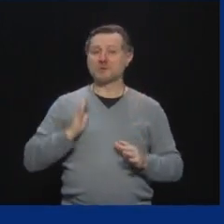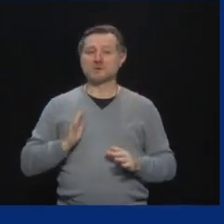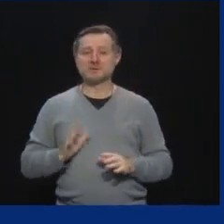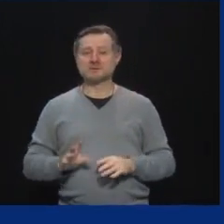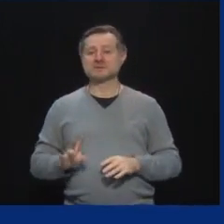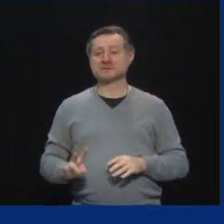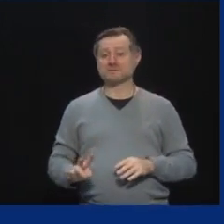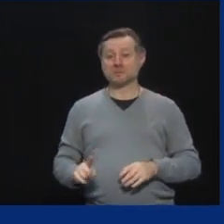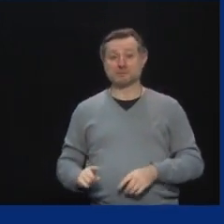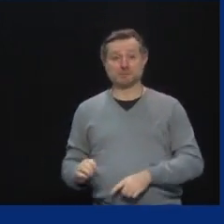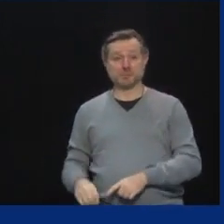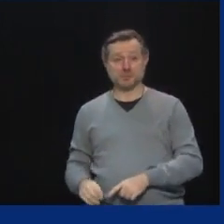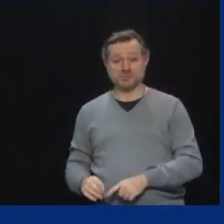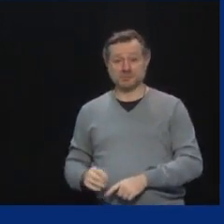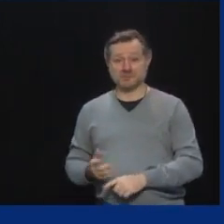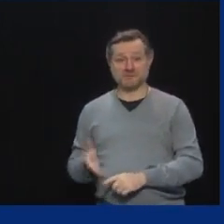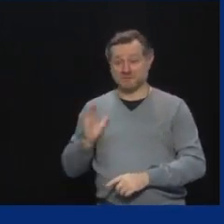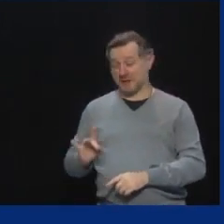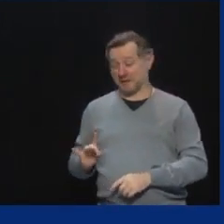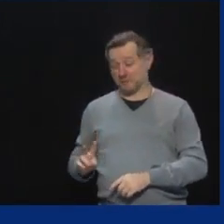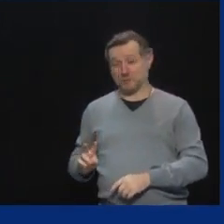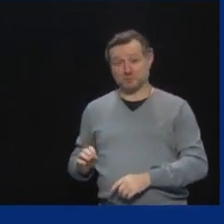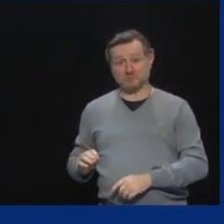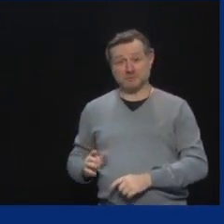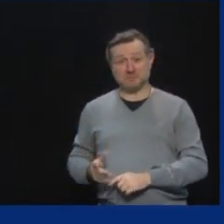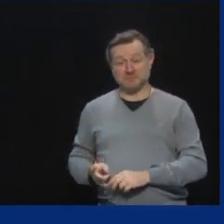office and and let people know that this is not something that I'm going to